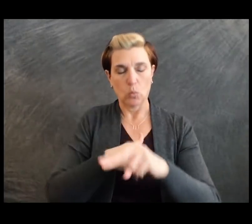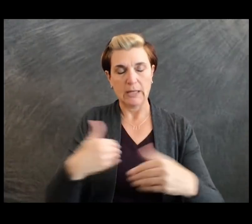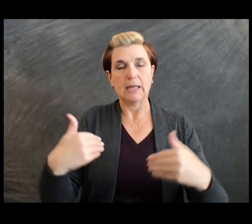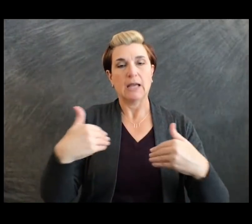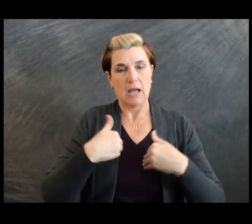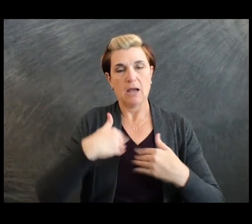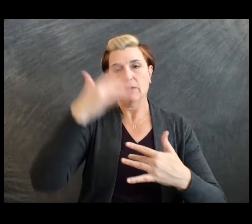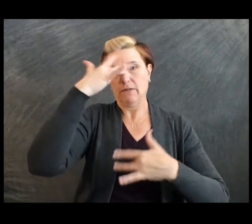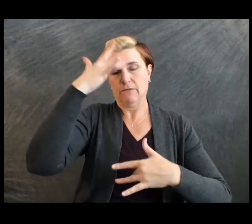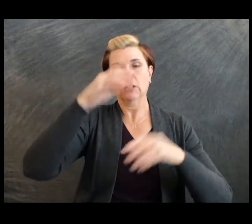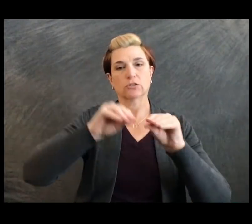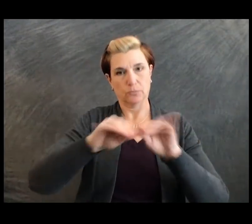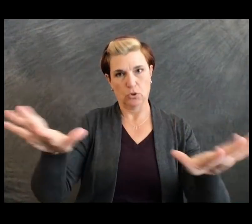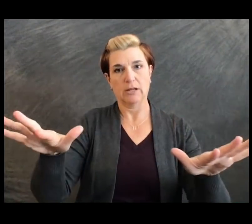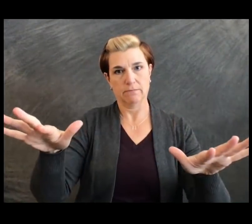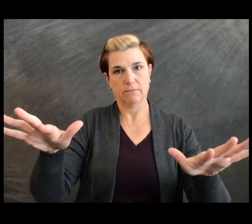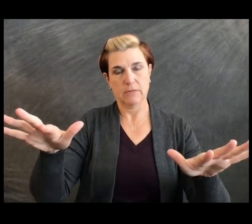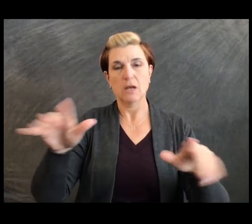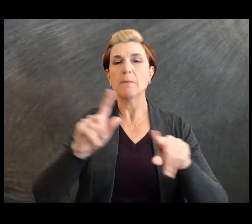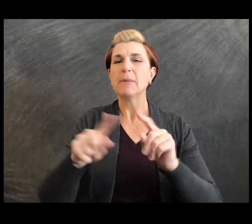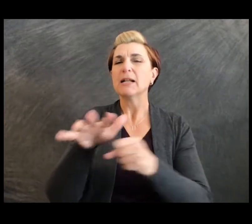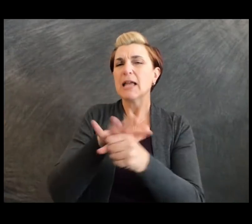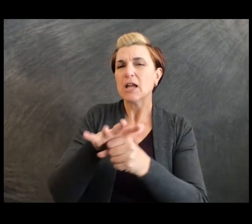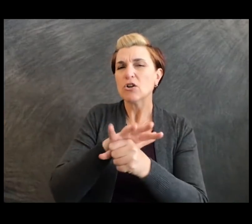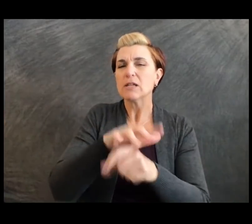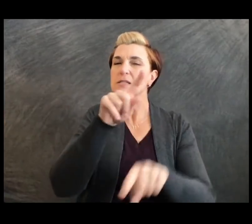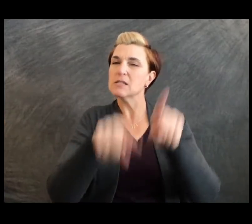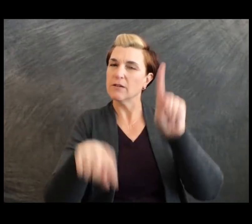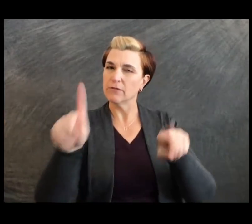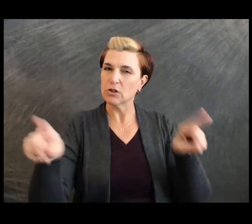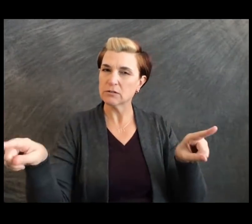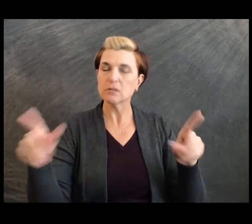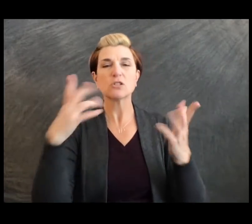throughout the country so for example when you talk about the